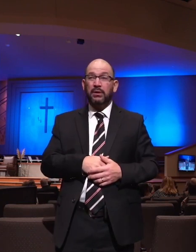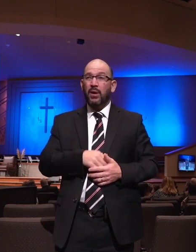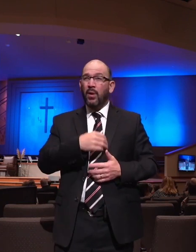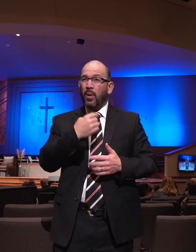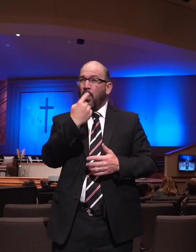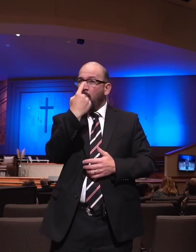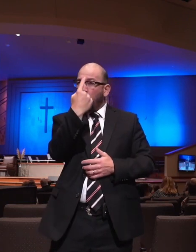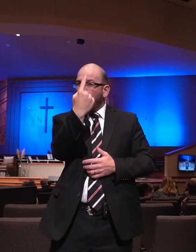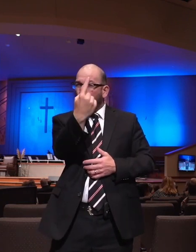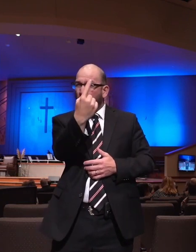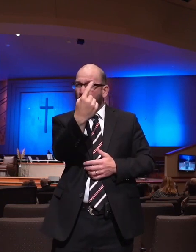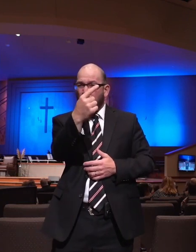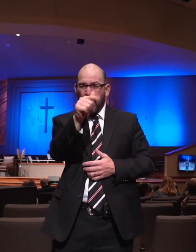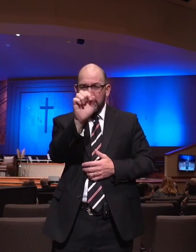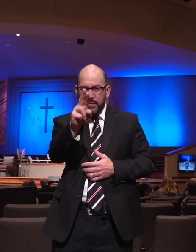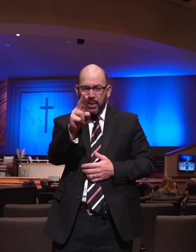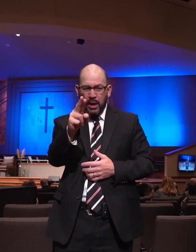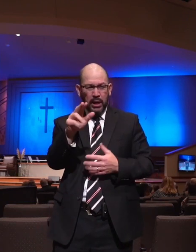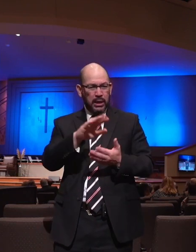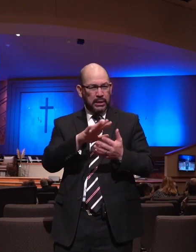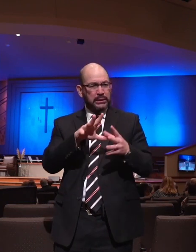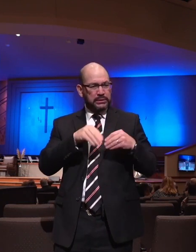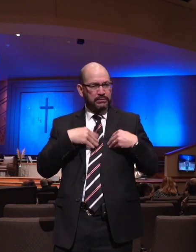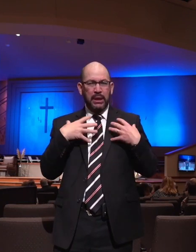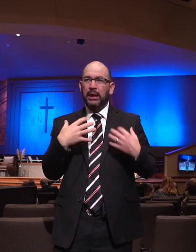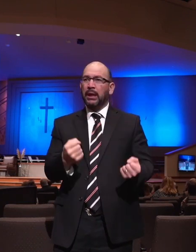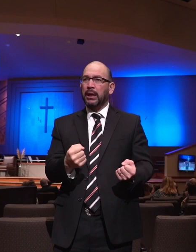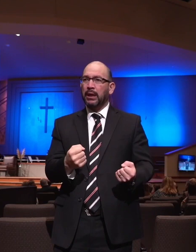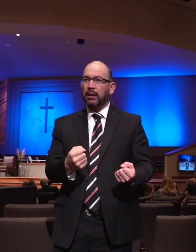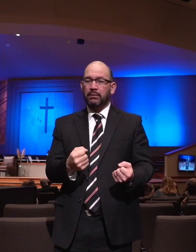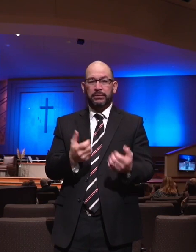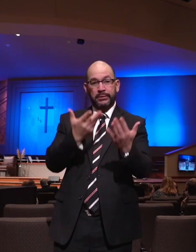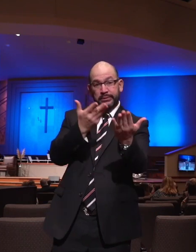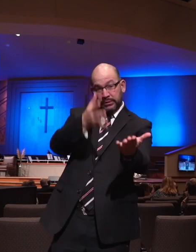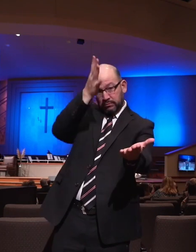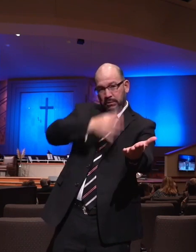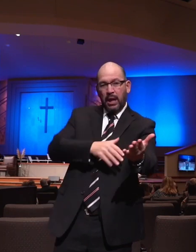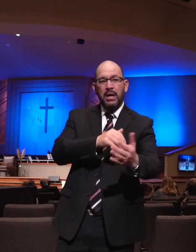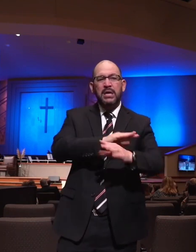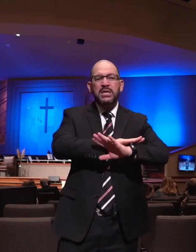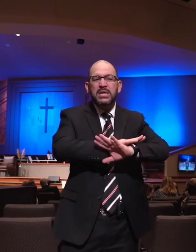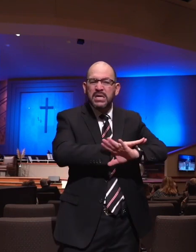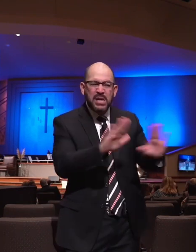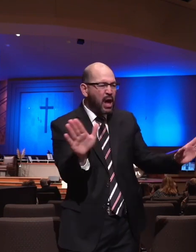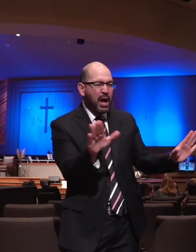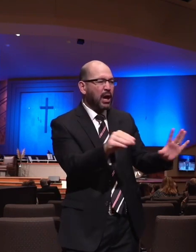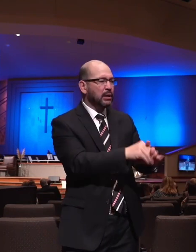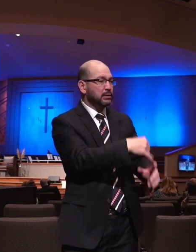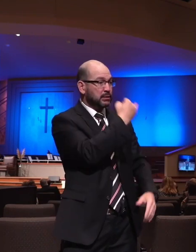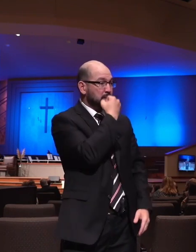is healed and the only leper that is healed is a Syrian named Naaman it's not